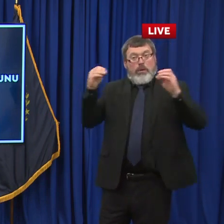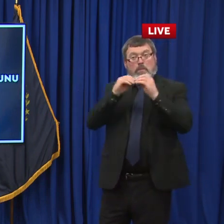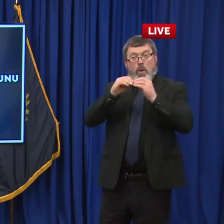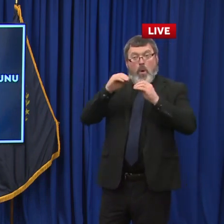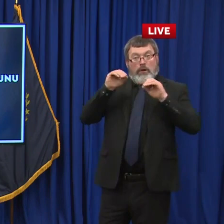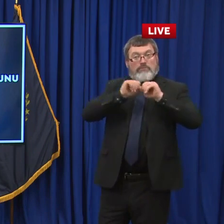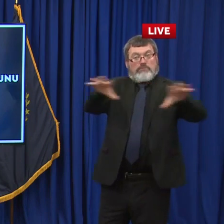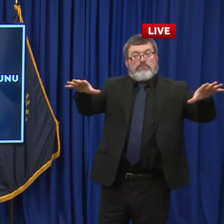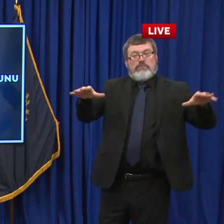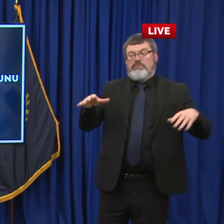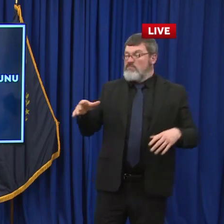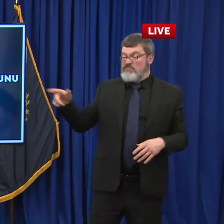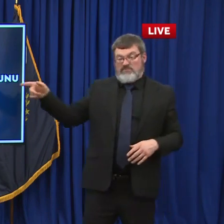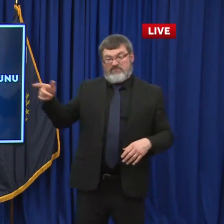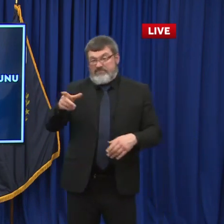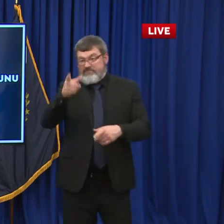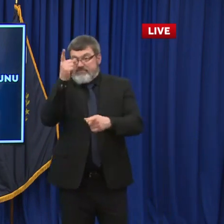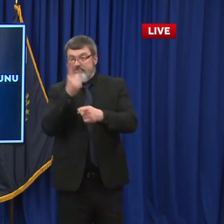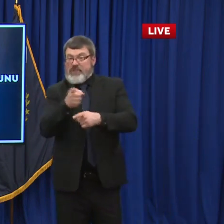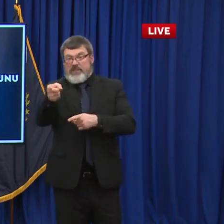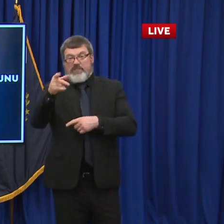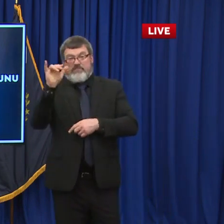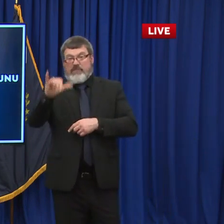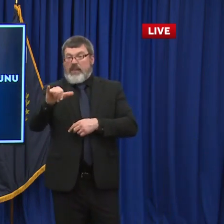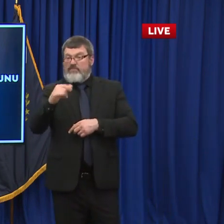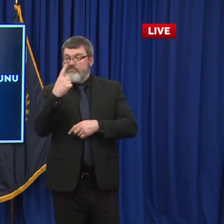IS THE ANYTHING TO INCREASE THE ACCESS?